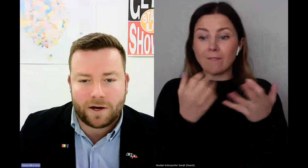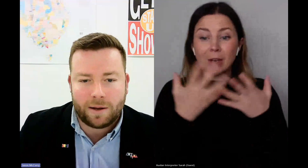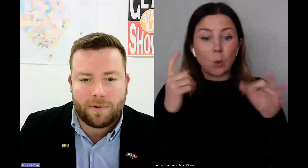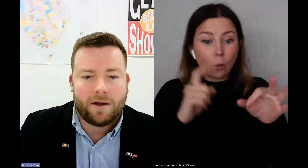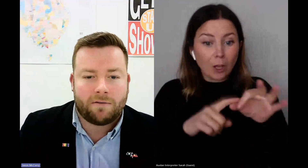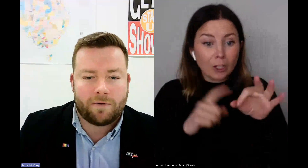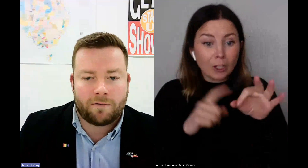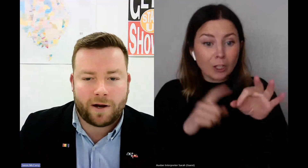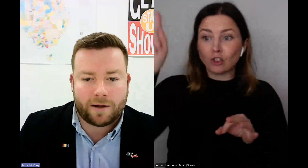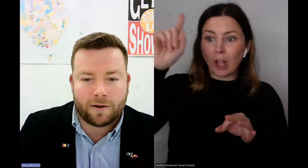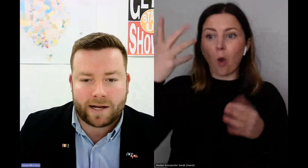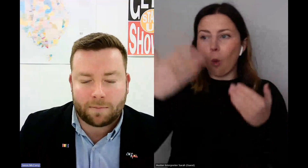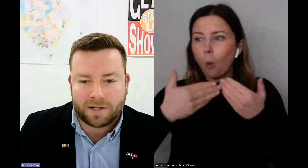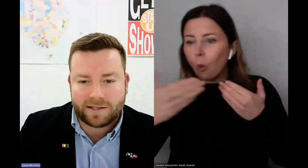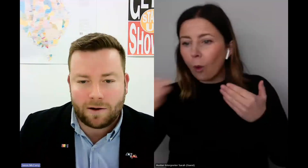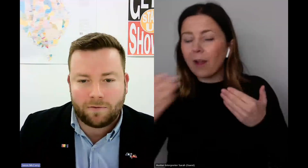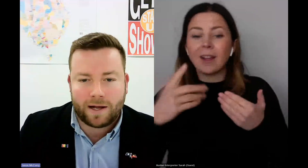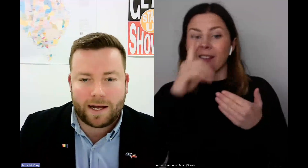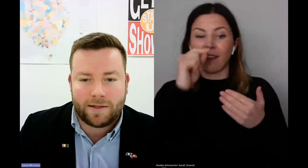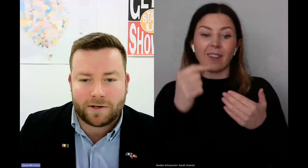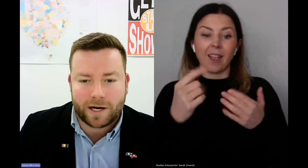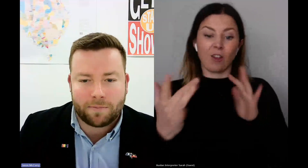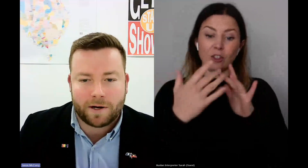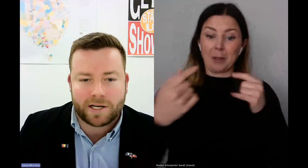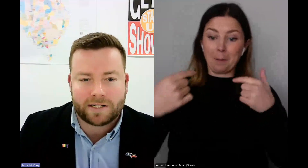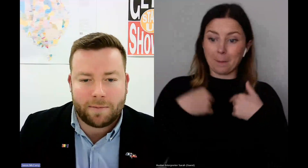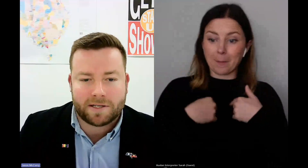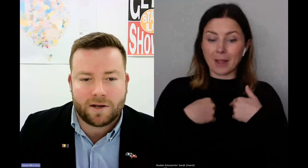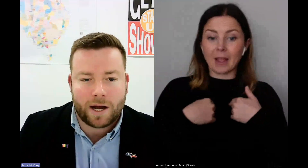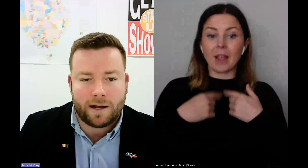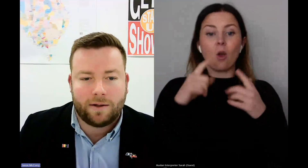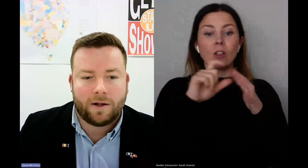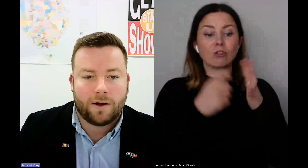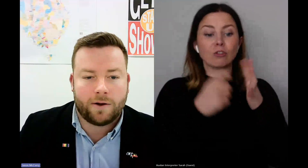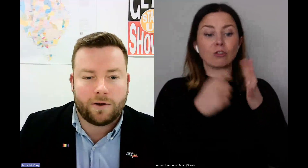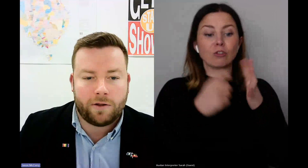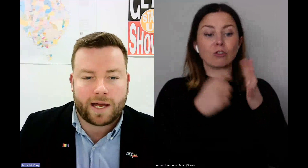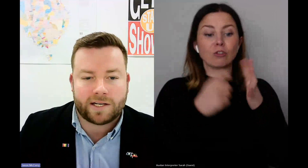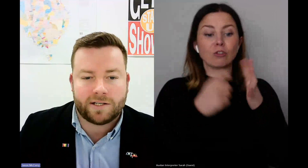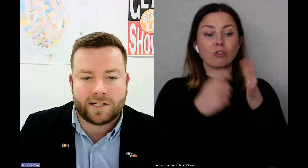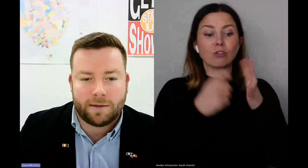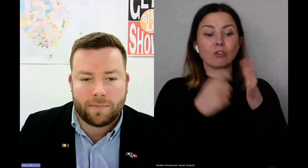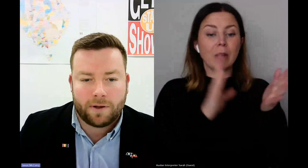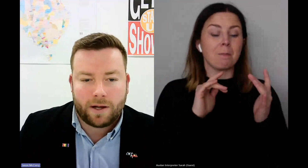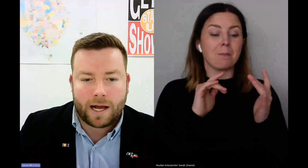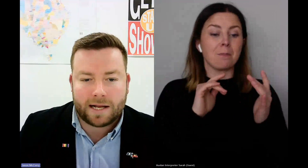in time feel free to contact myself and the DREAM project team at CYDA on youthactionteam@cyda.org.au